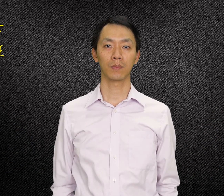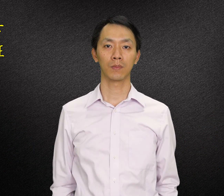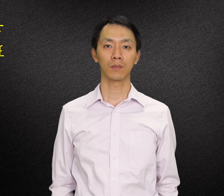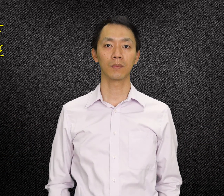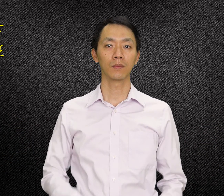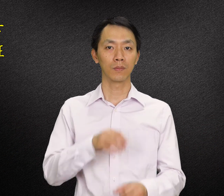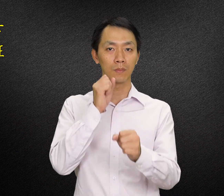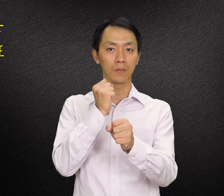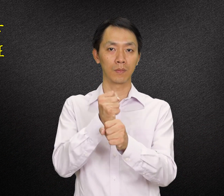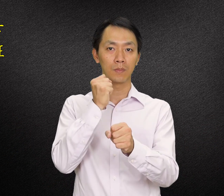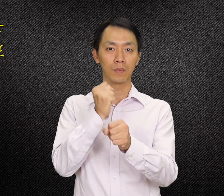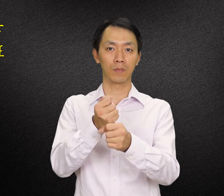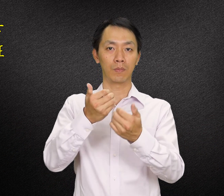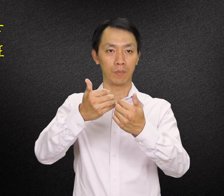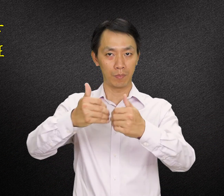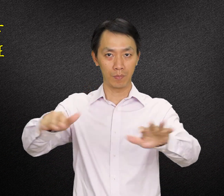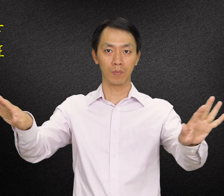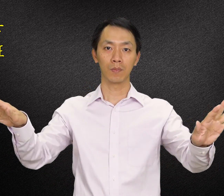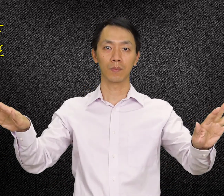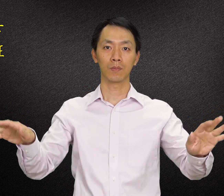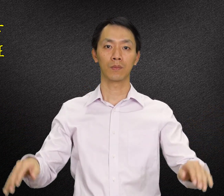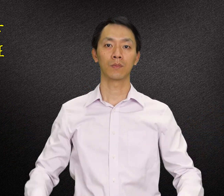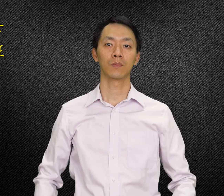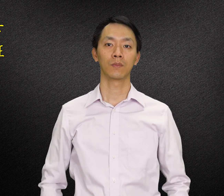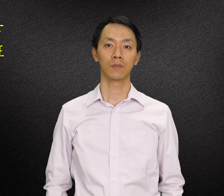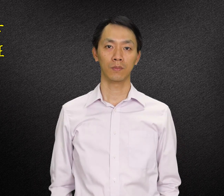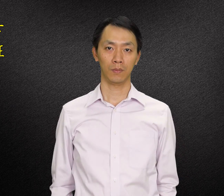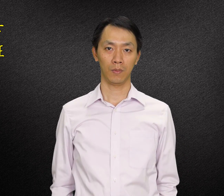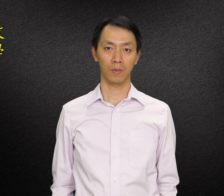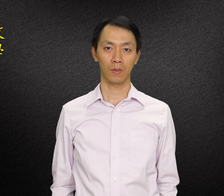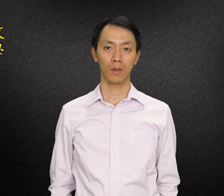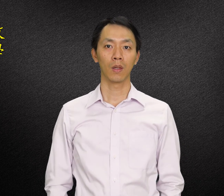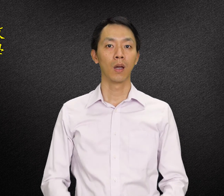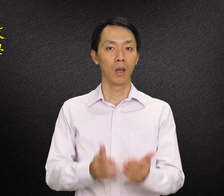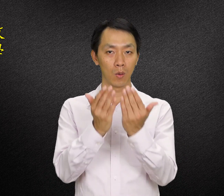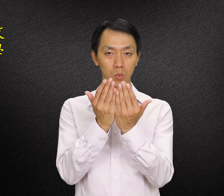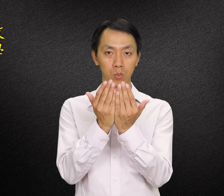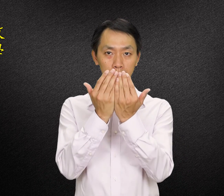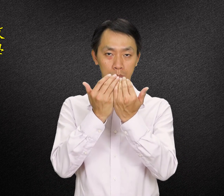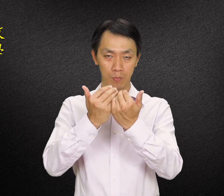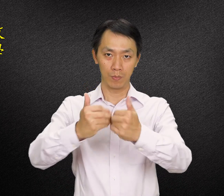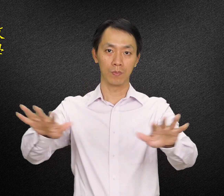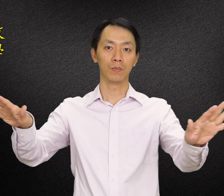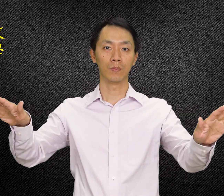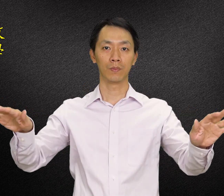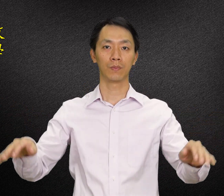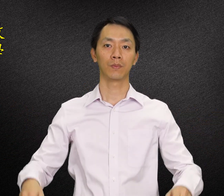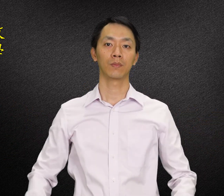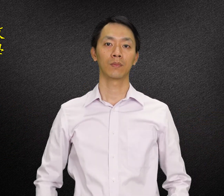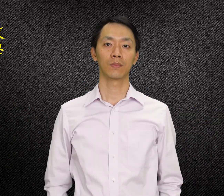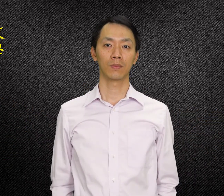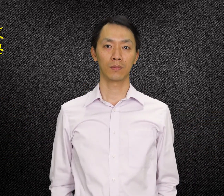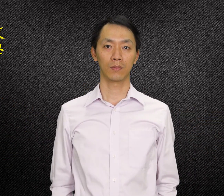off duty (work + dissolved) after school (study + dissolved)